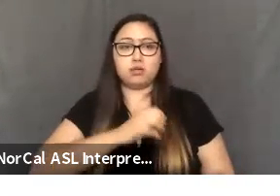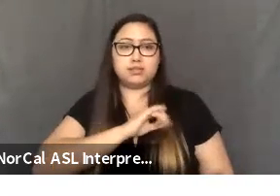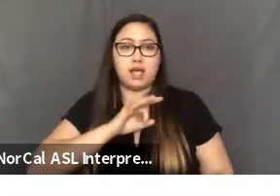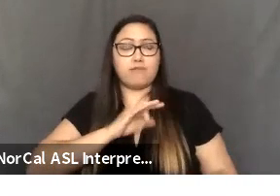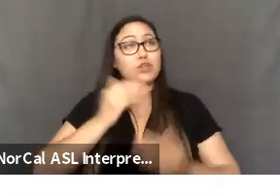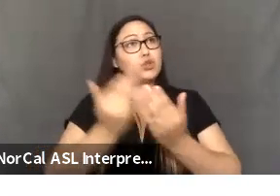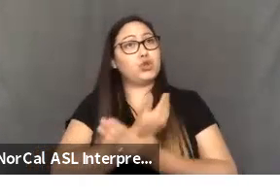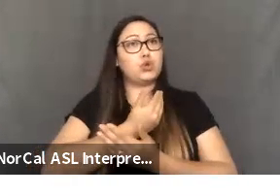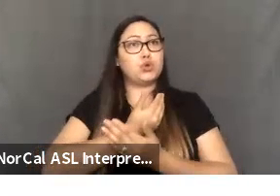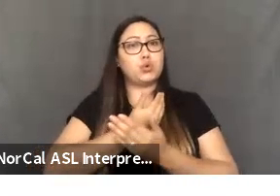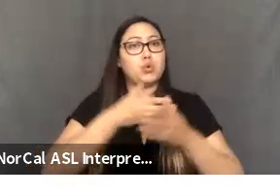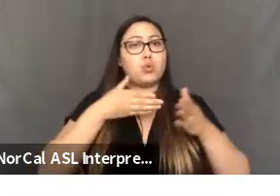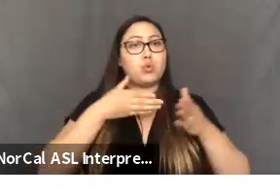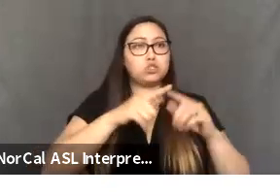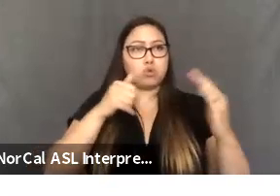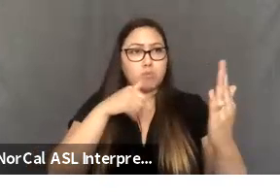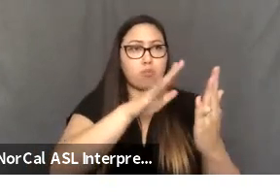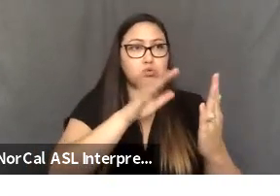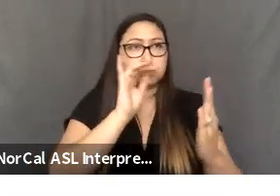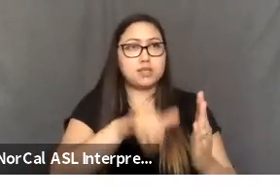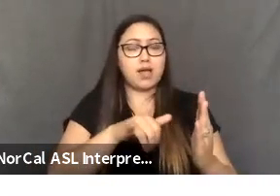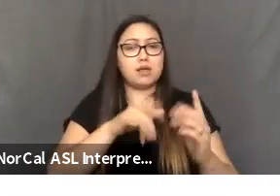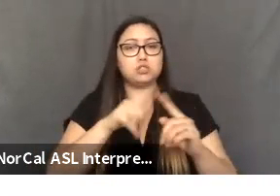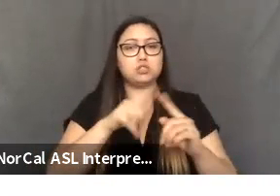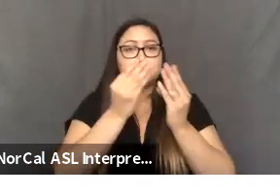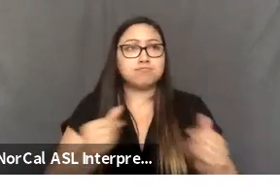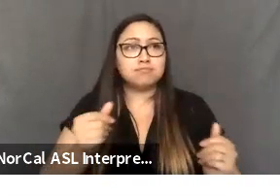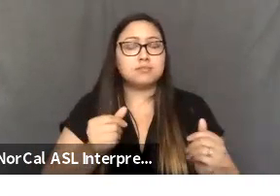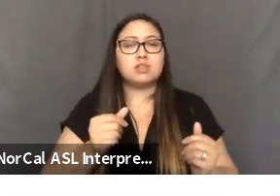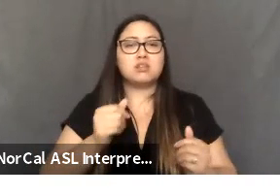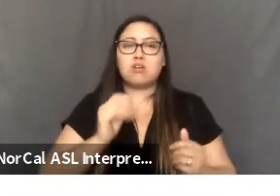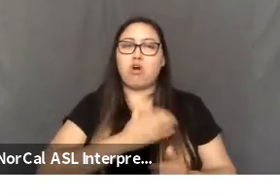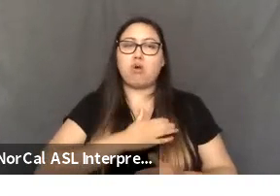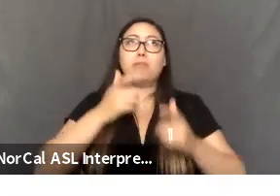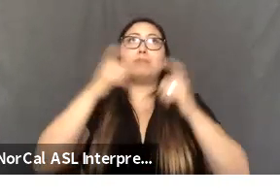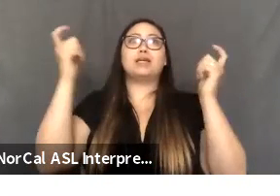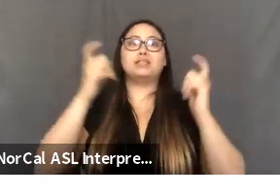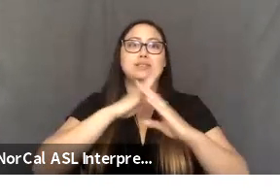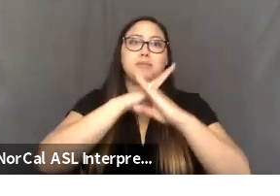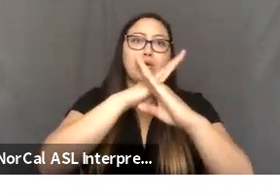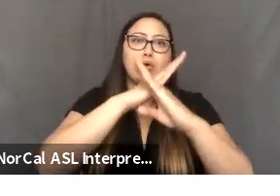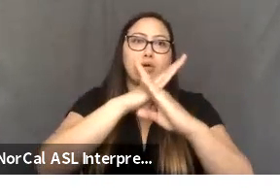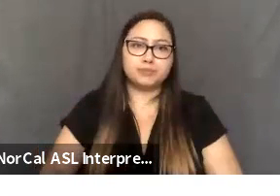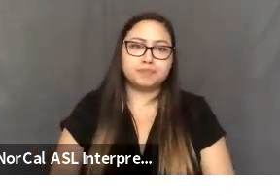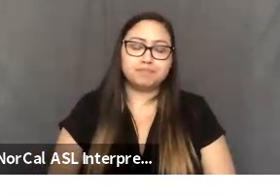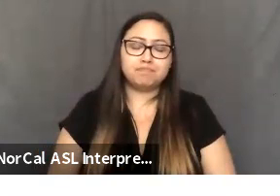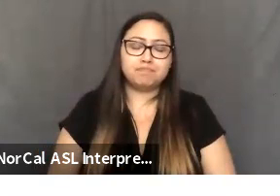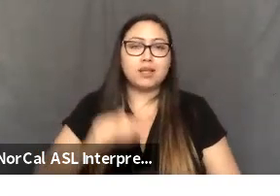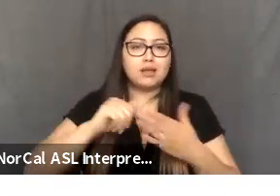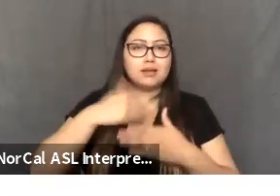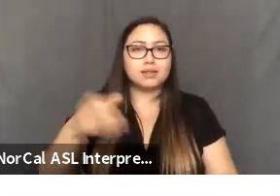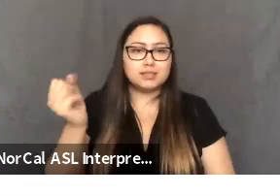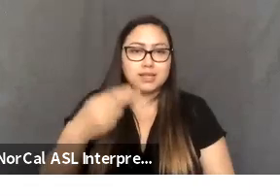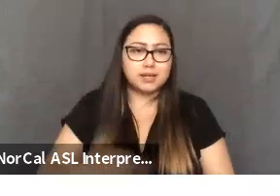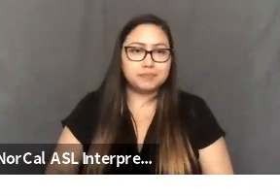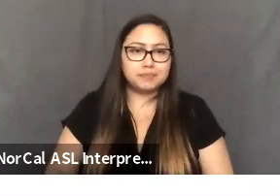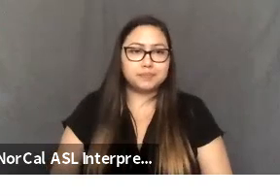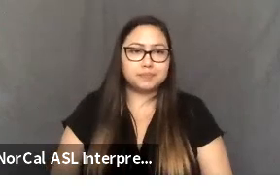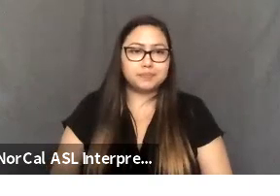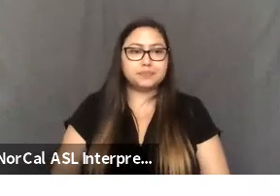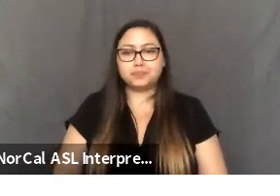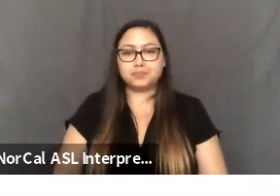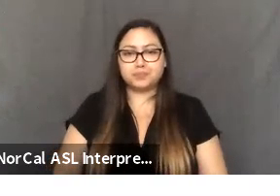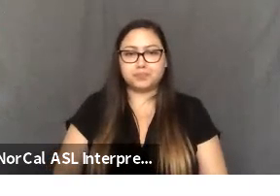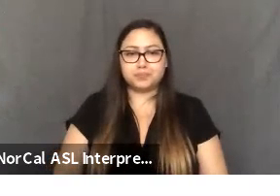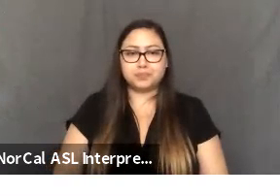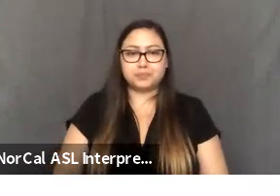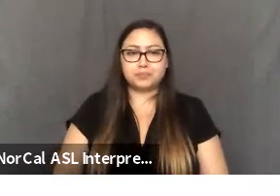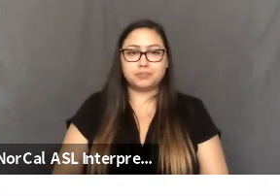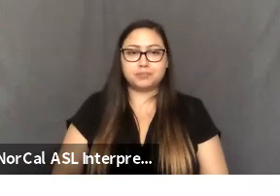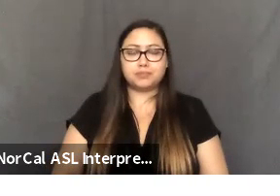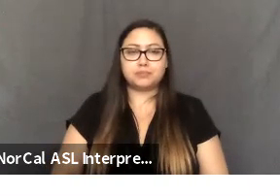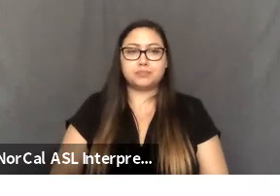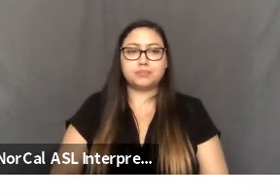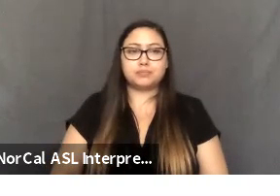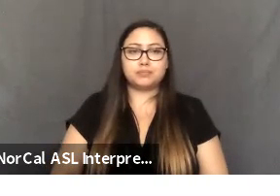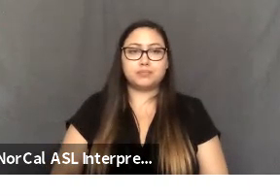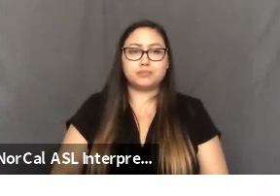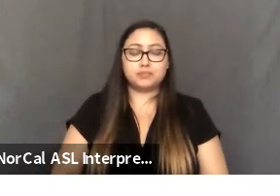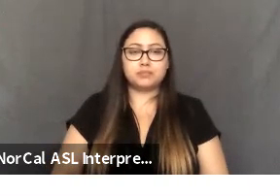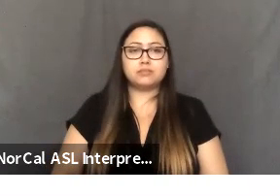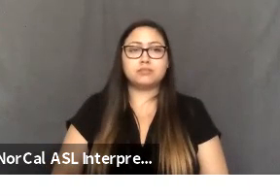a new way of approaching an issue is probably our biggest barrier ." Next slide. Additionally, what